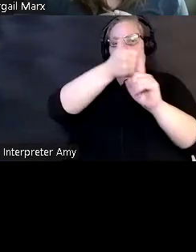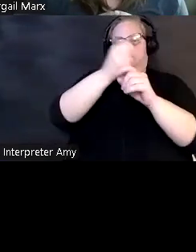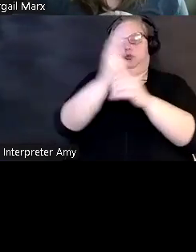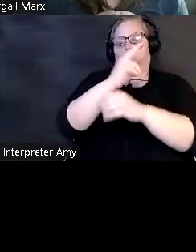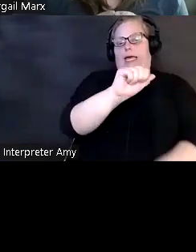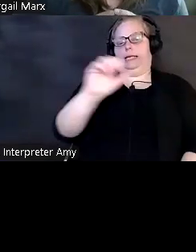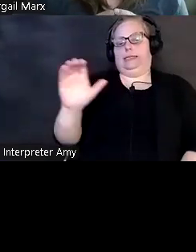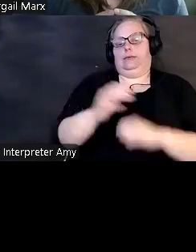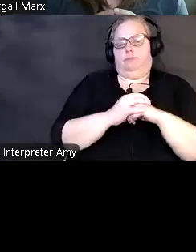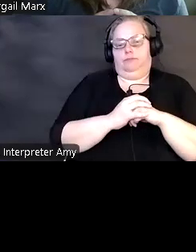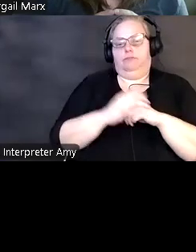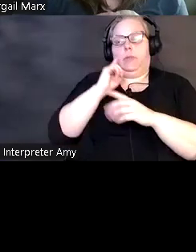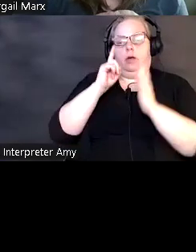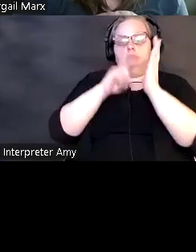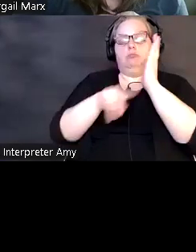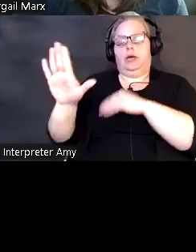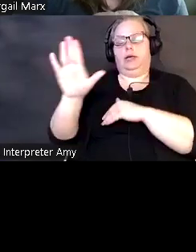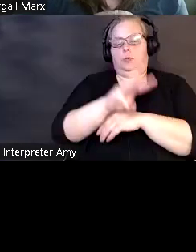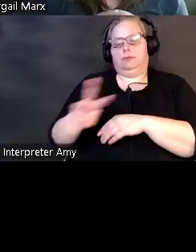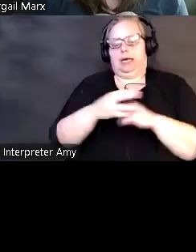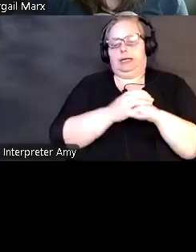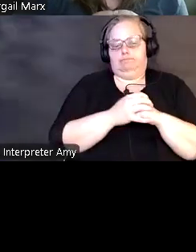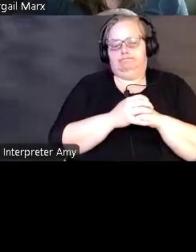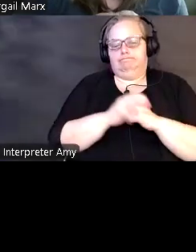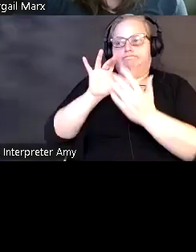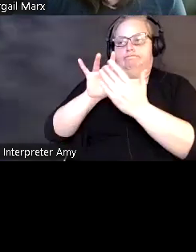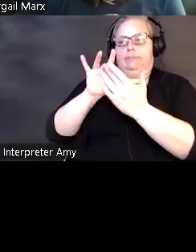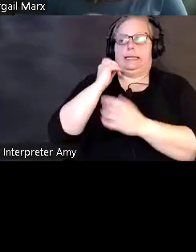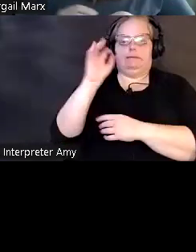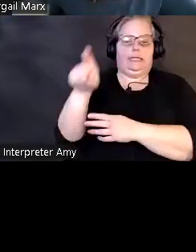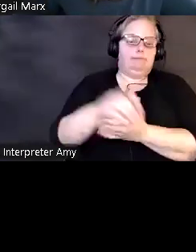So I would definitely check out his website and contact him as well.